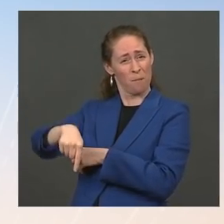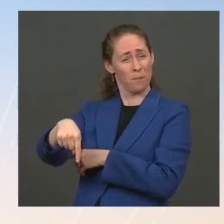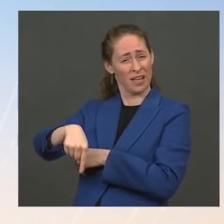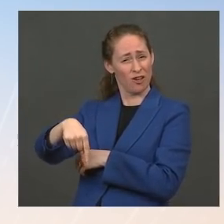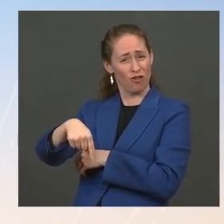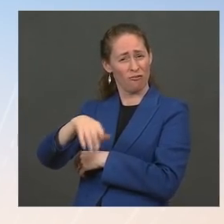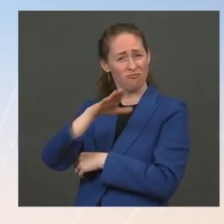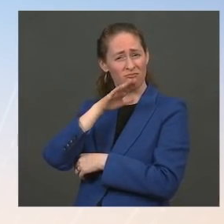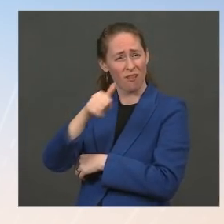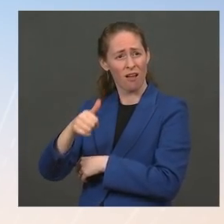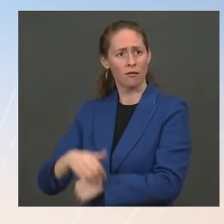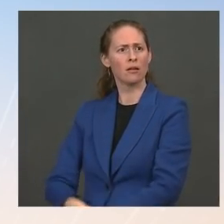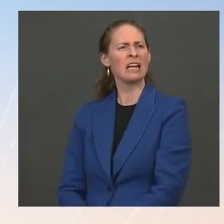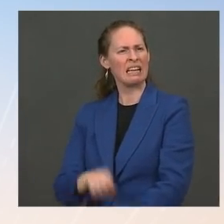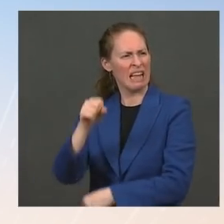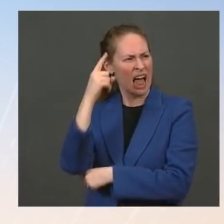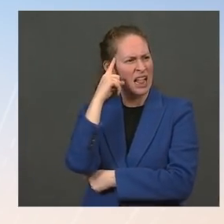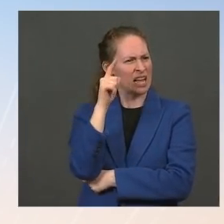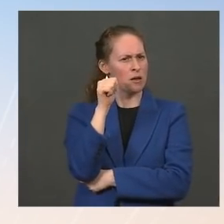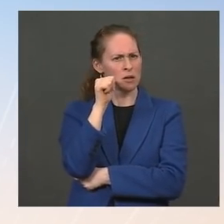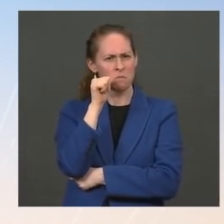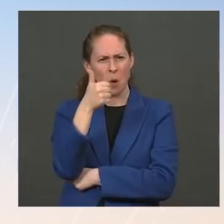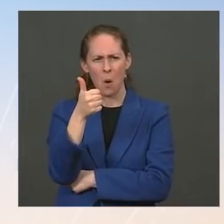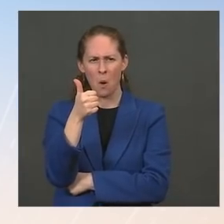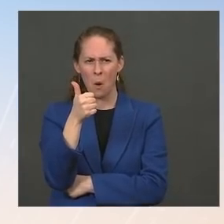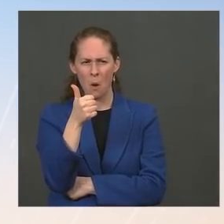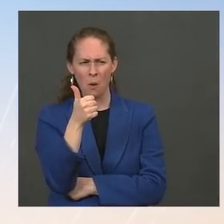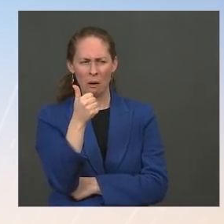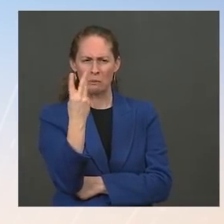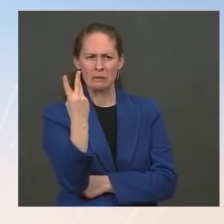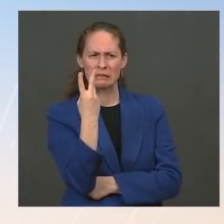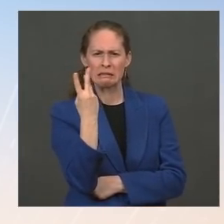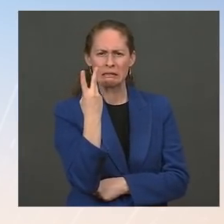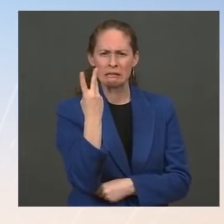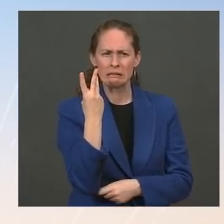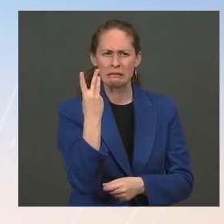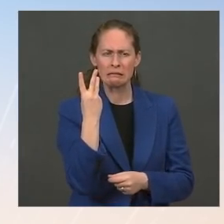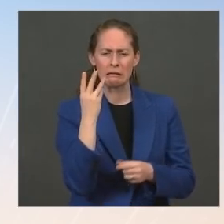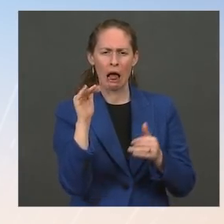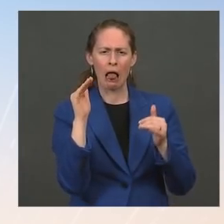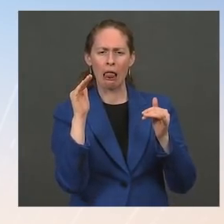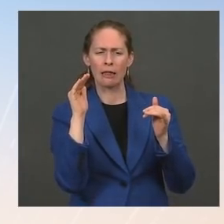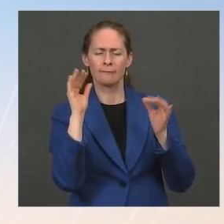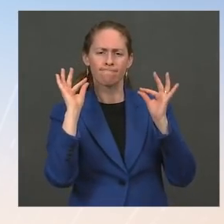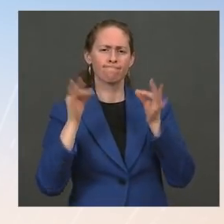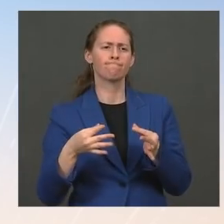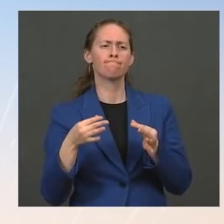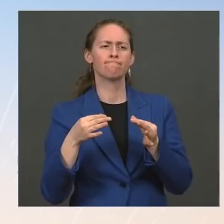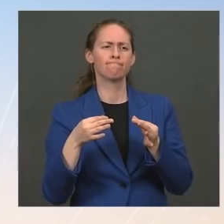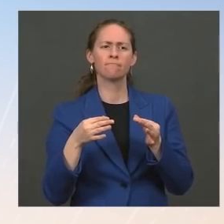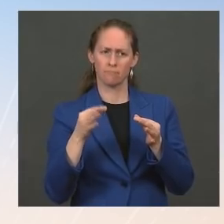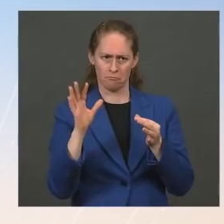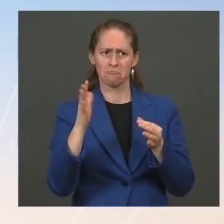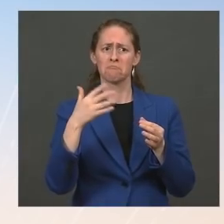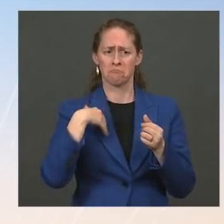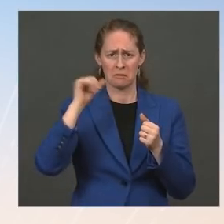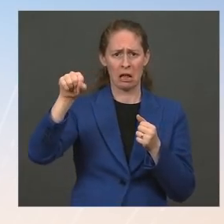I'm not sure if it's been finalized yet. And we'll see if there's another one planned this week. And I'm happy to make that request as well. The Press: Great. And the President's advisors have said --